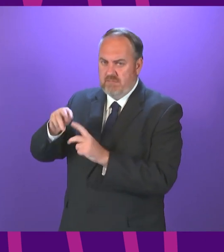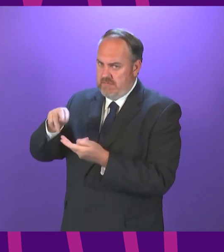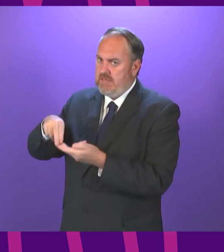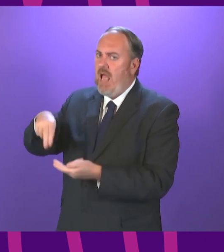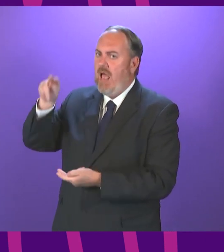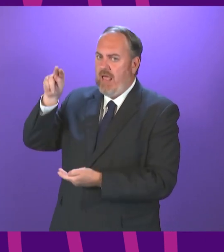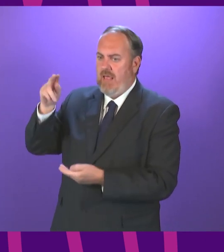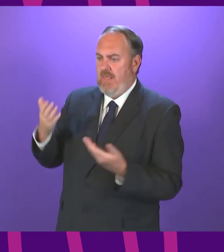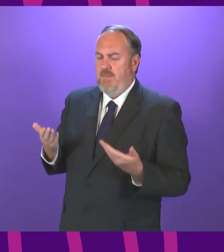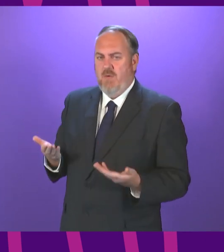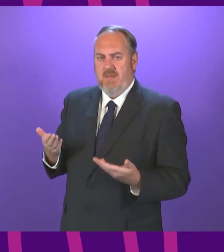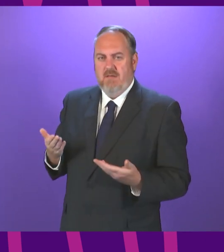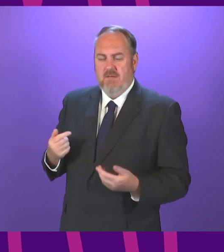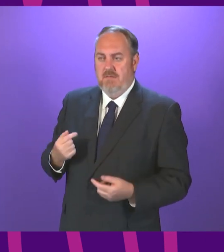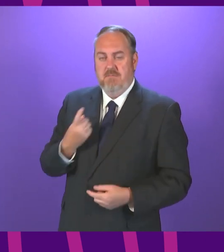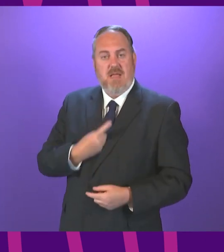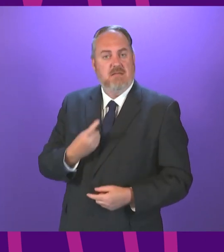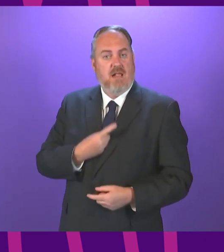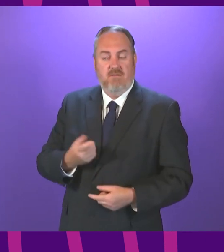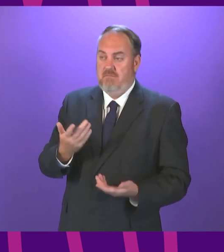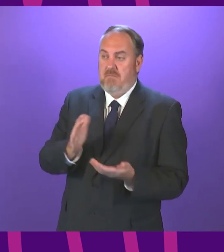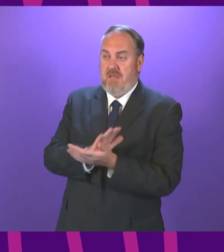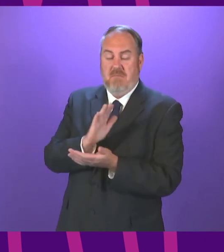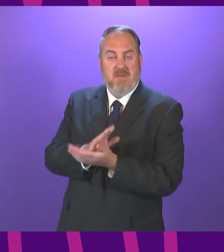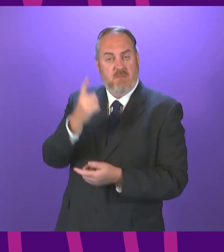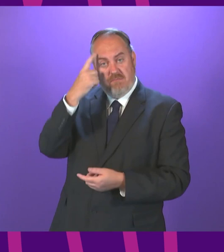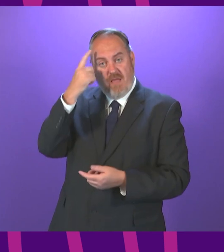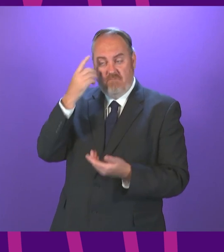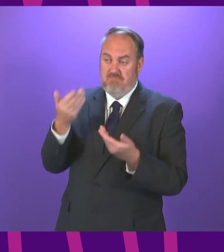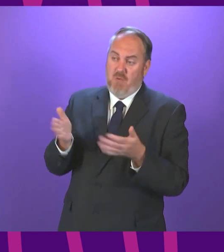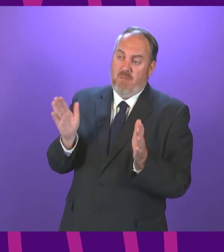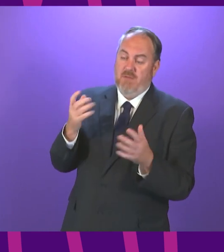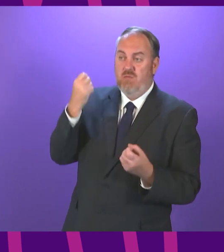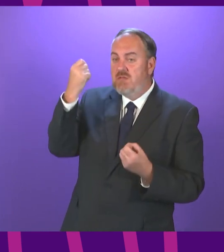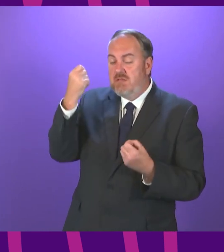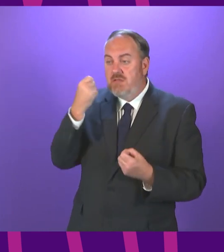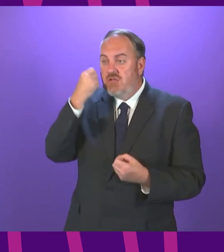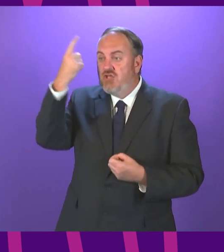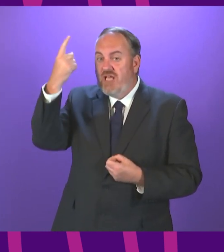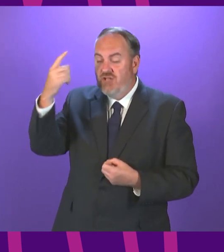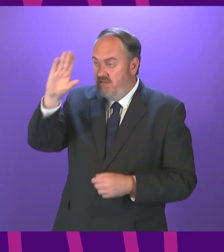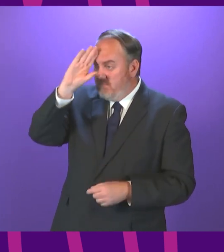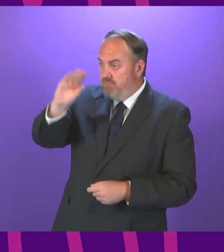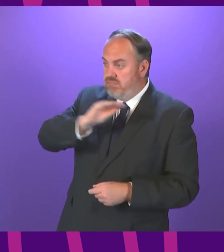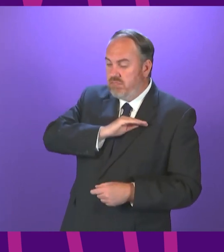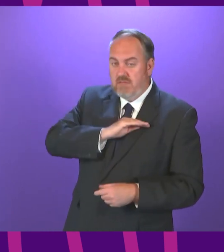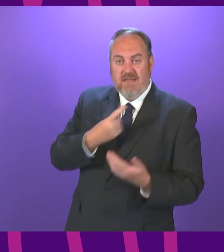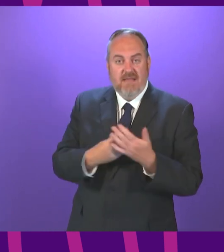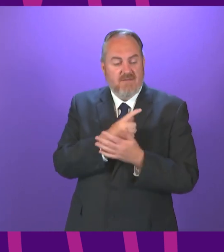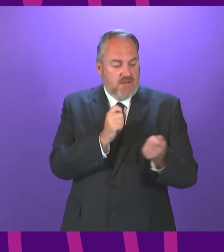I am always open minded to the idea that changes that have been made to the system should be reversed if they are not the right changes. However, the changes that have been made are